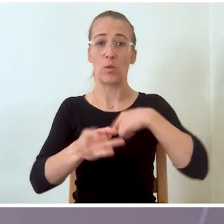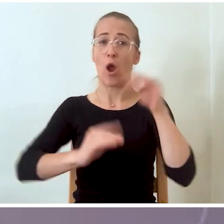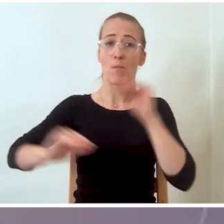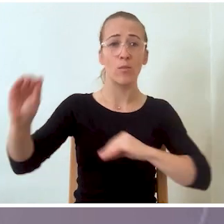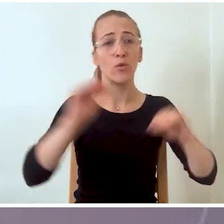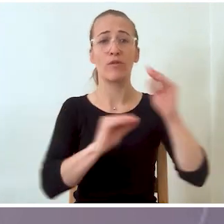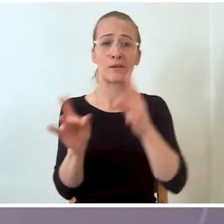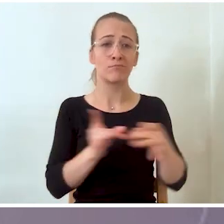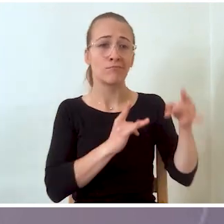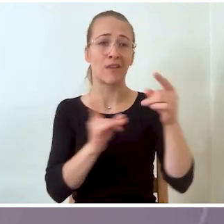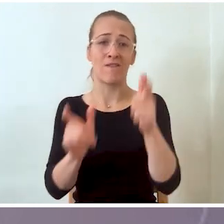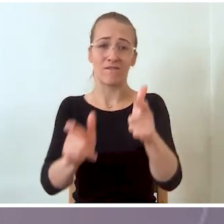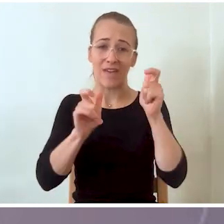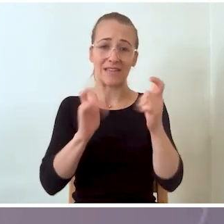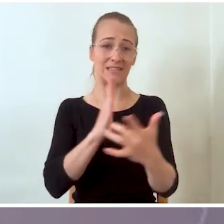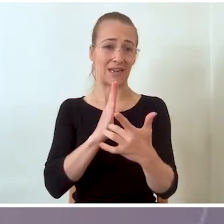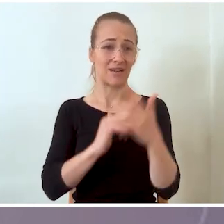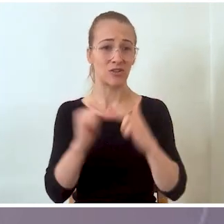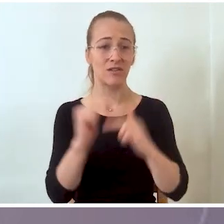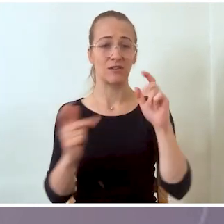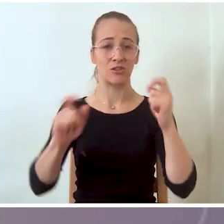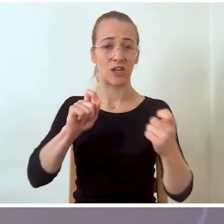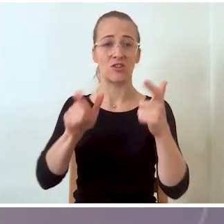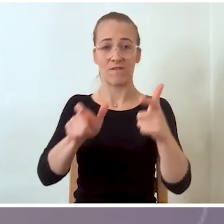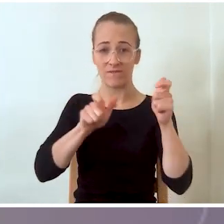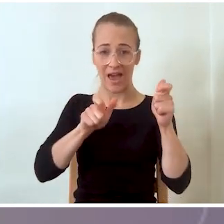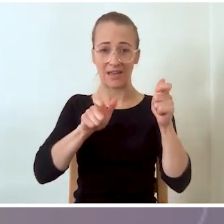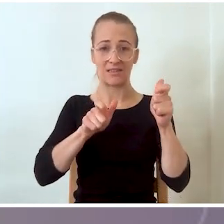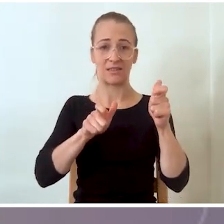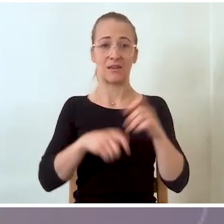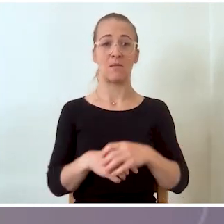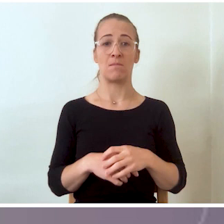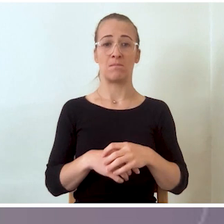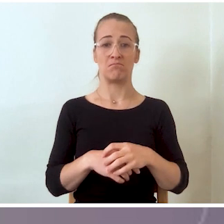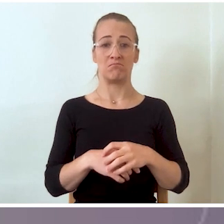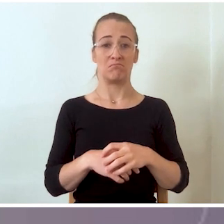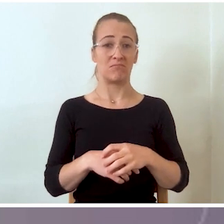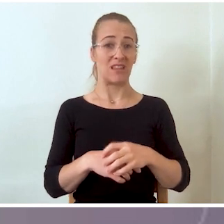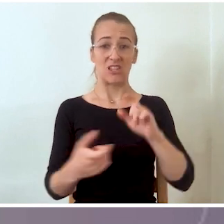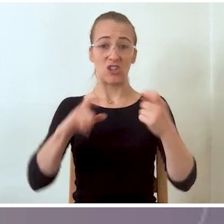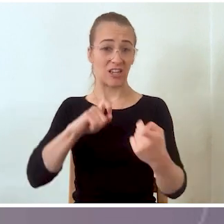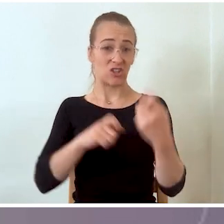Technology is being built rapidly. Just look at the changes that have happened in the last six months with communication